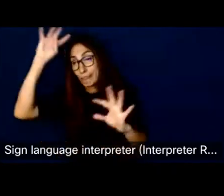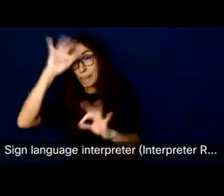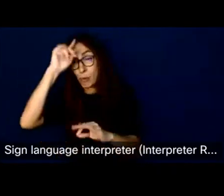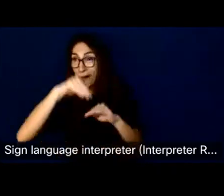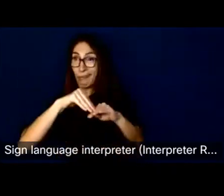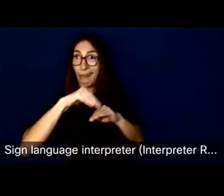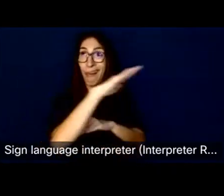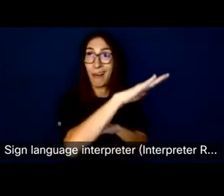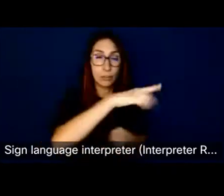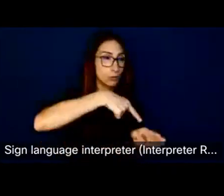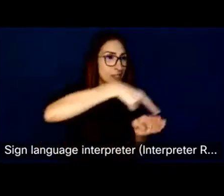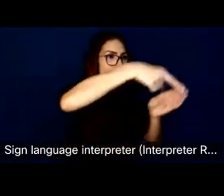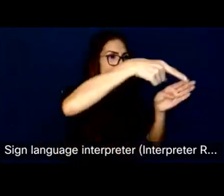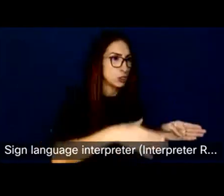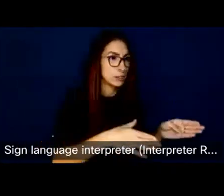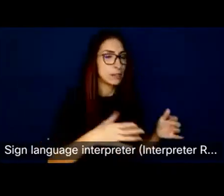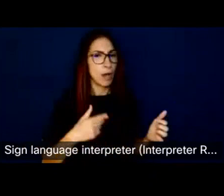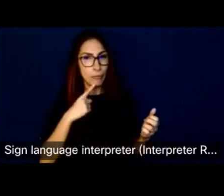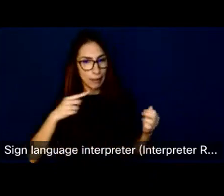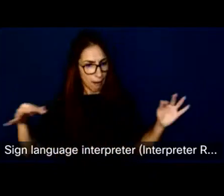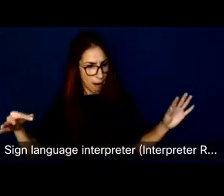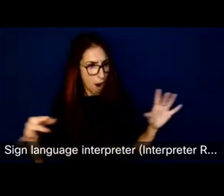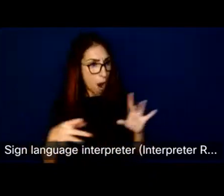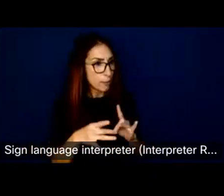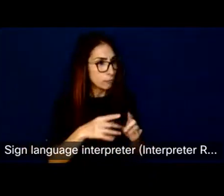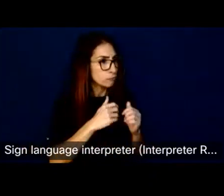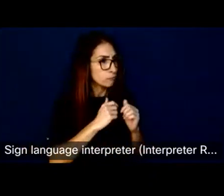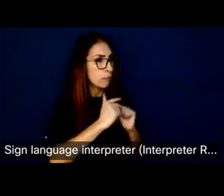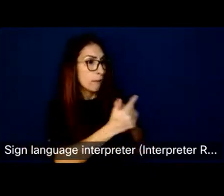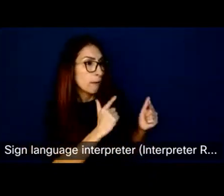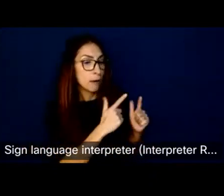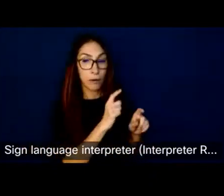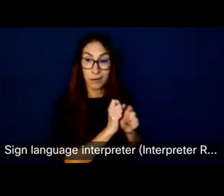are going to become more and more critical as services are